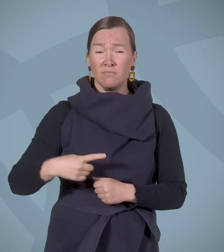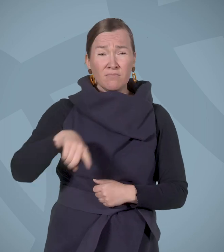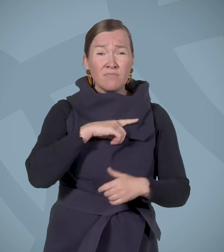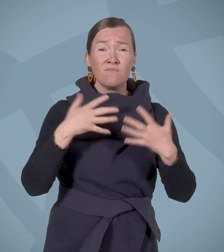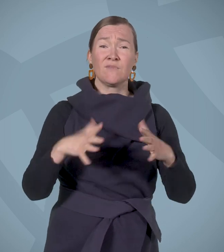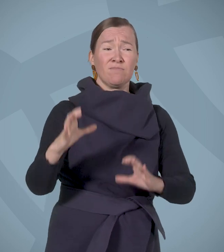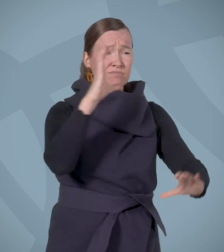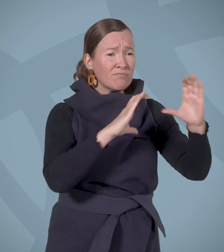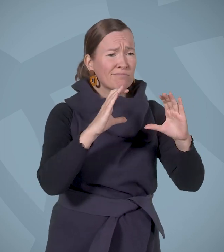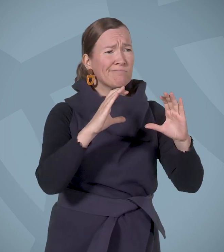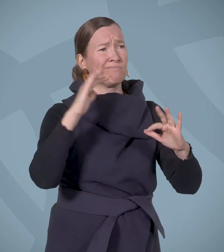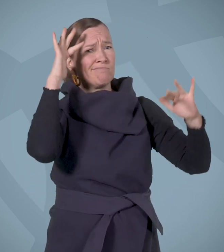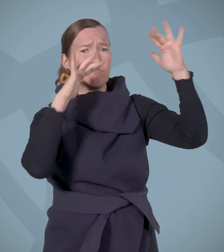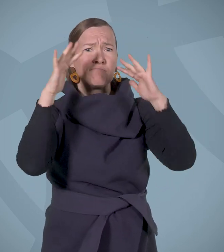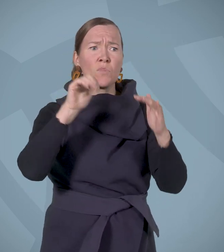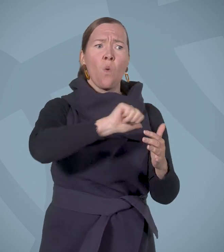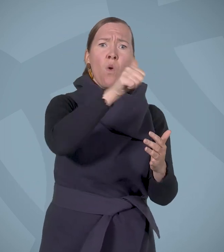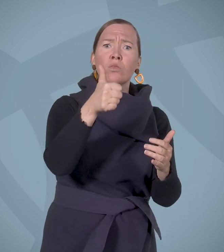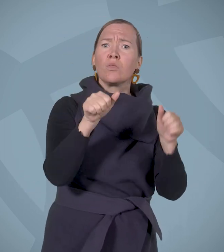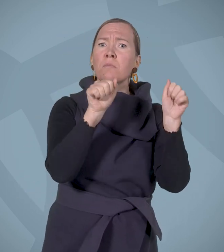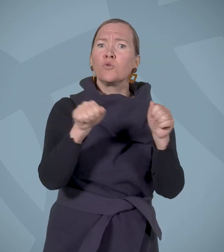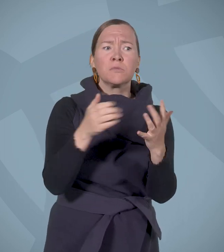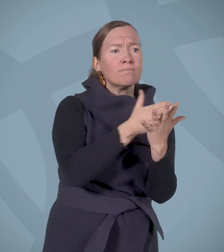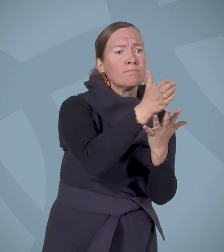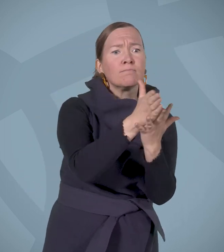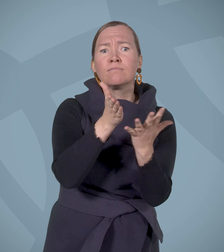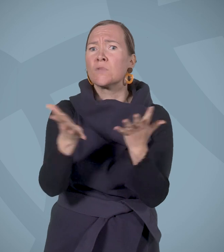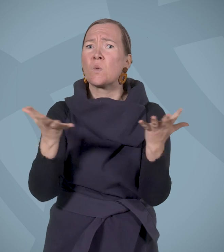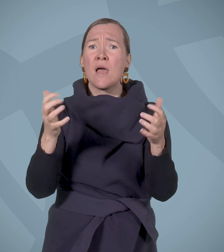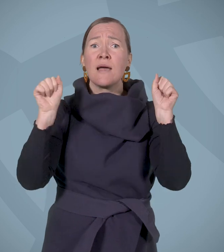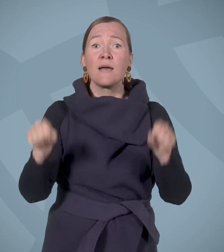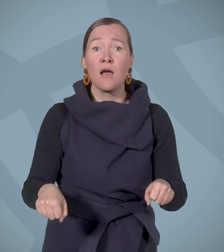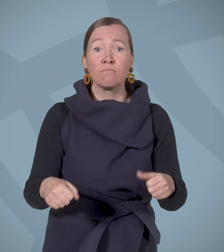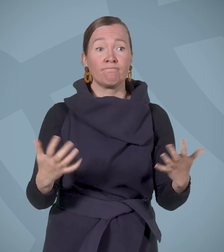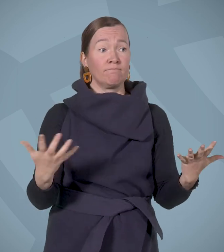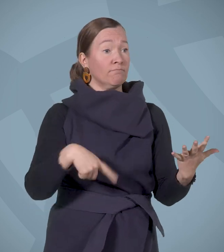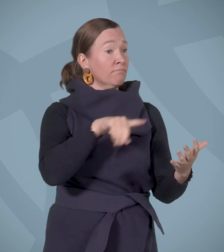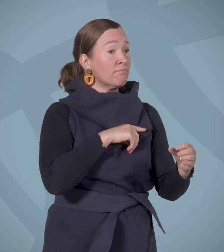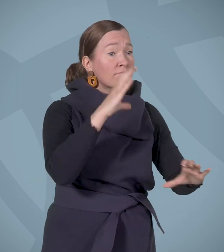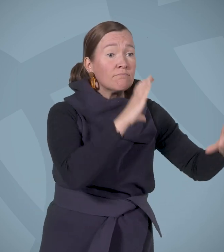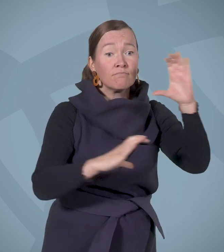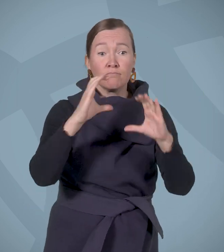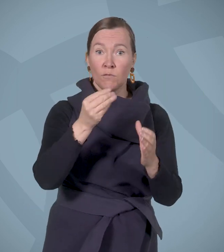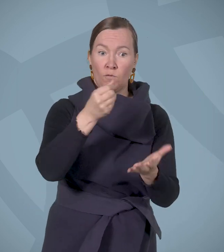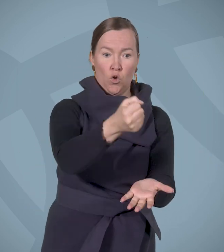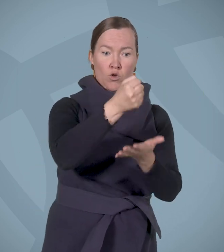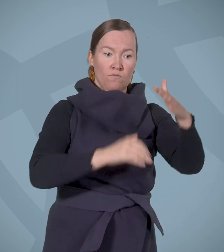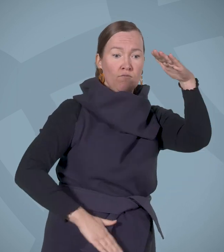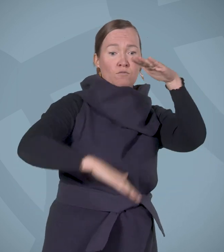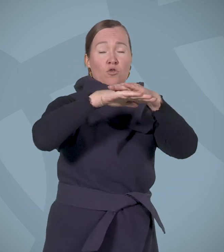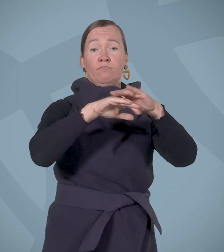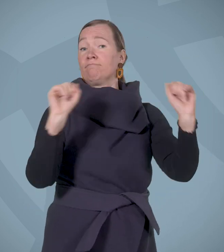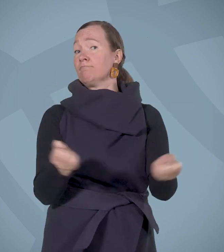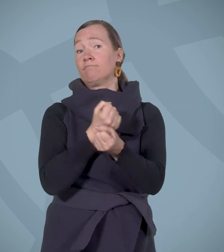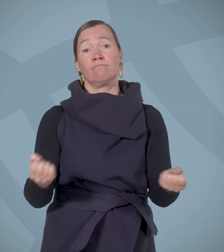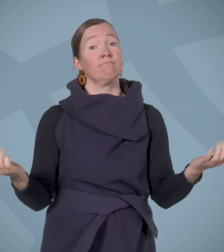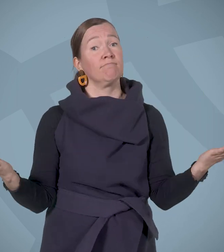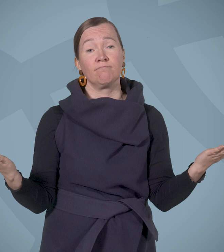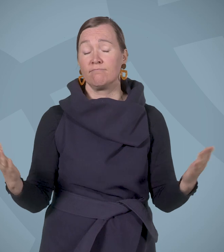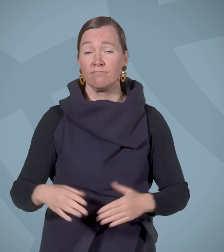and despite our best efforts to explore other possibilities, we were unable to gather the required funding.